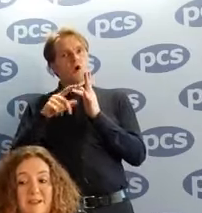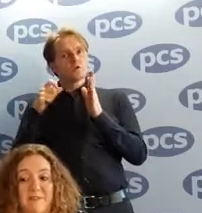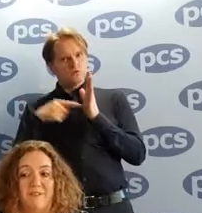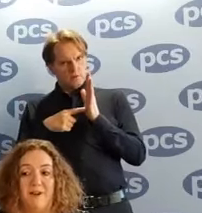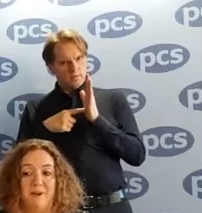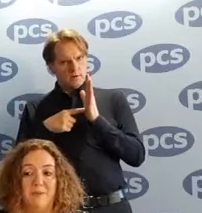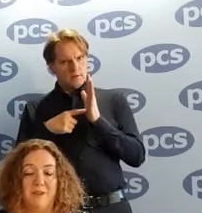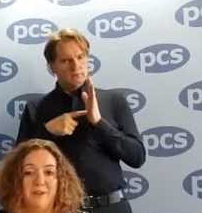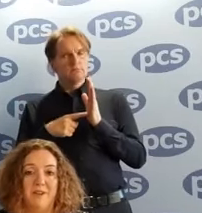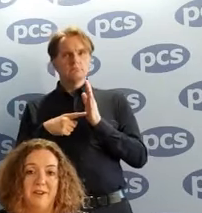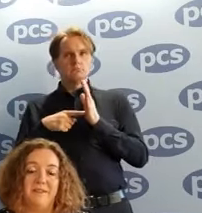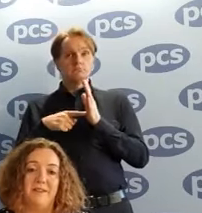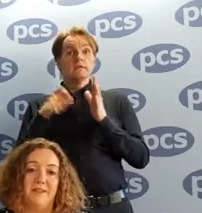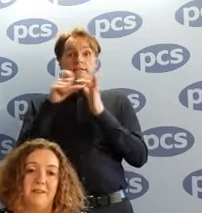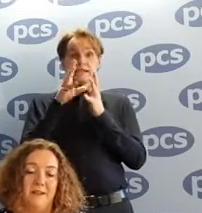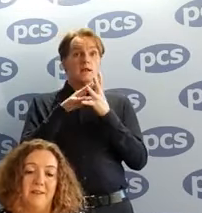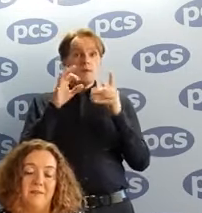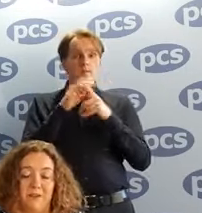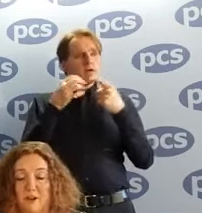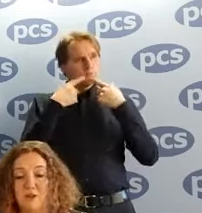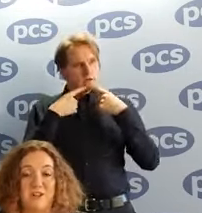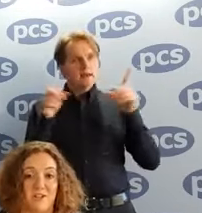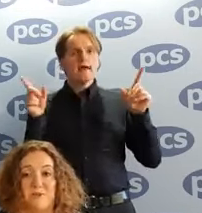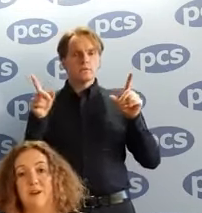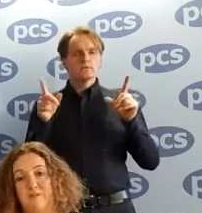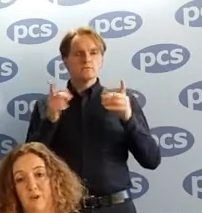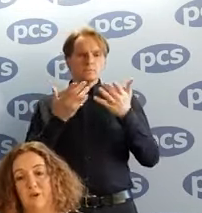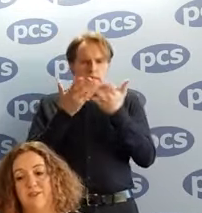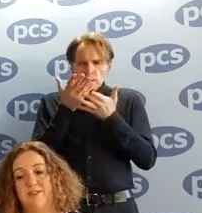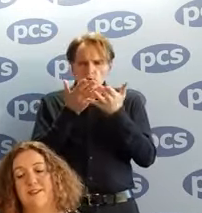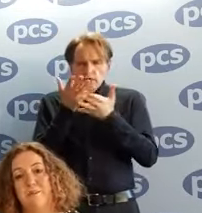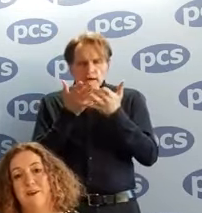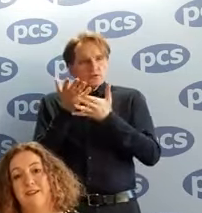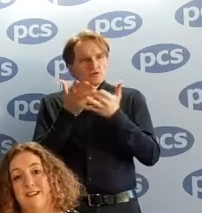been confirmed that in the negotiations we've been involved in the DWP have